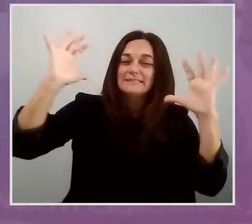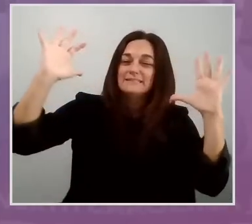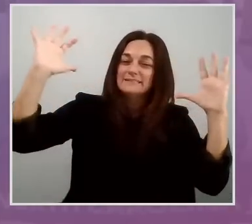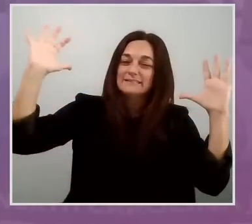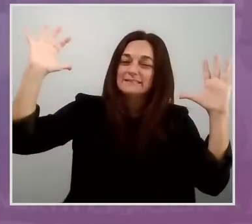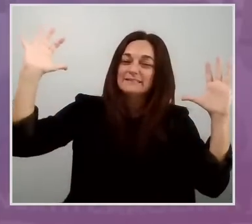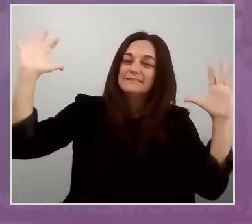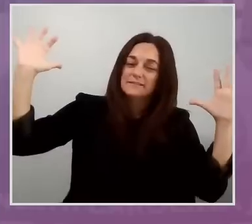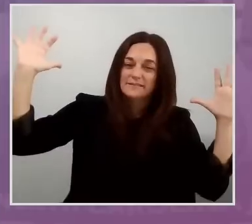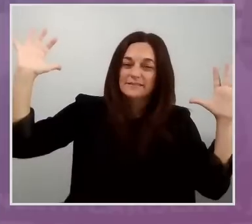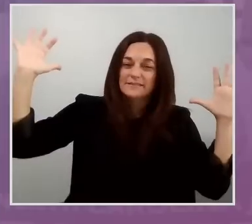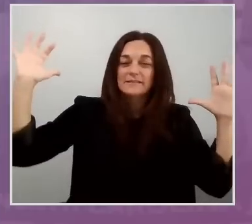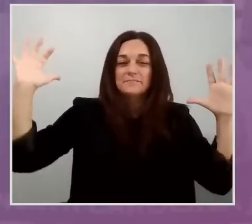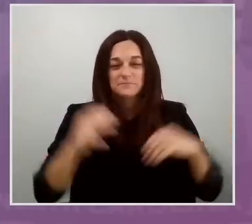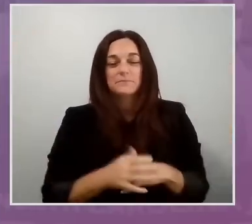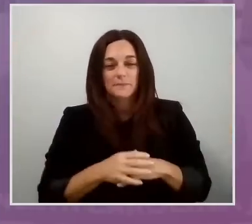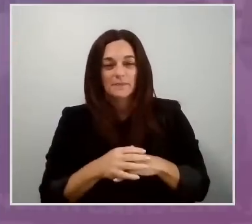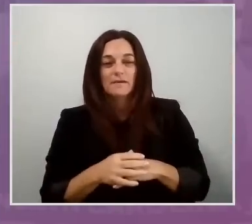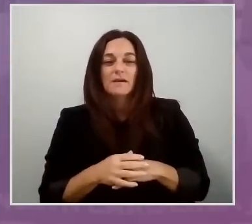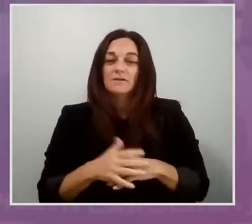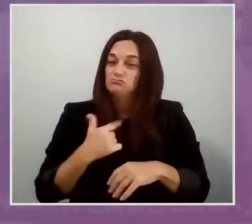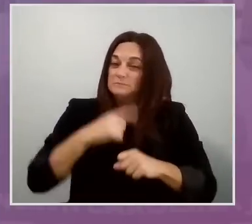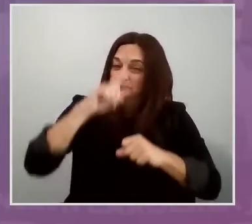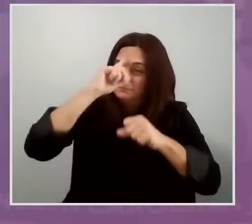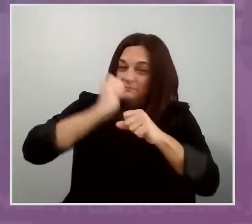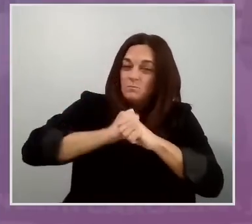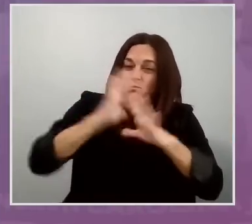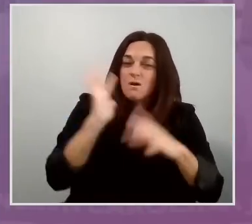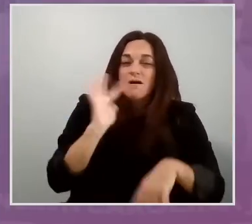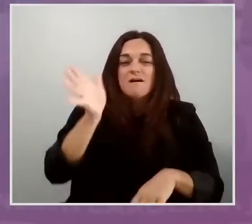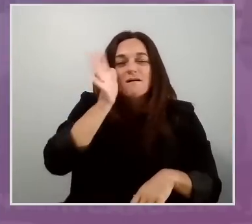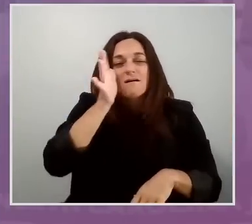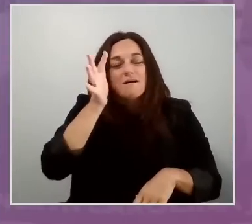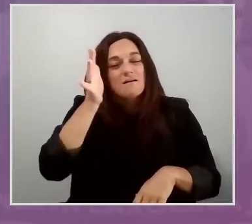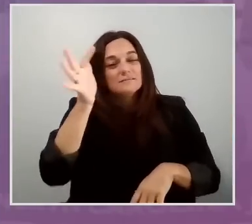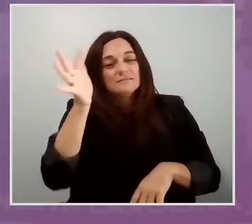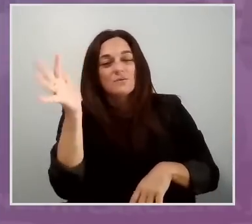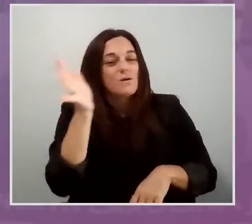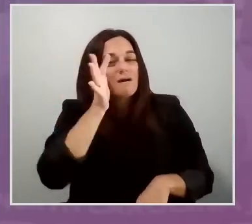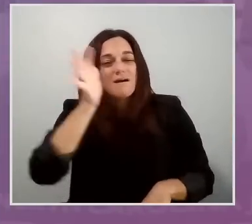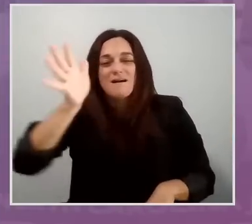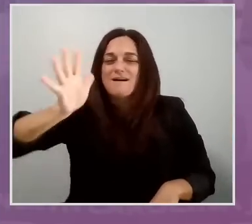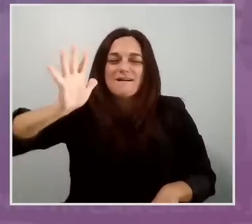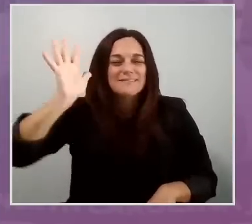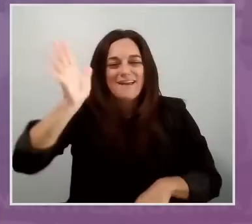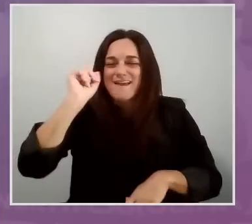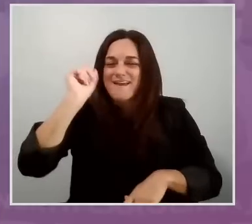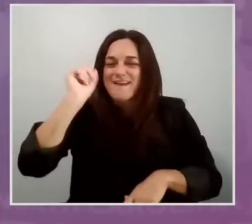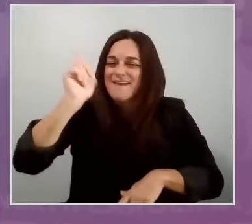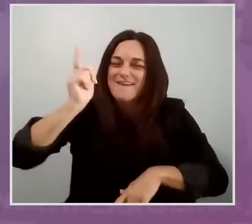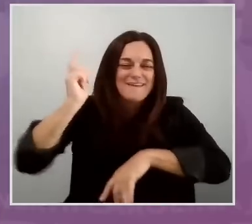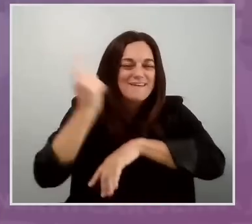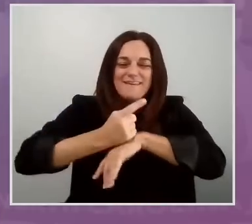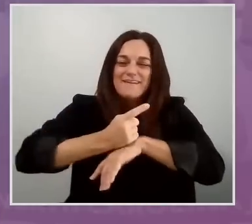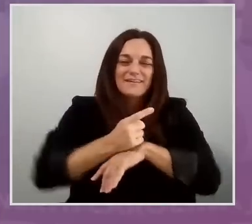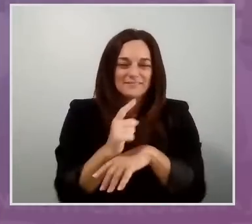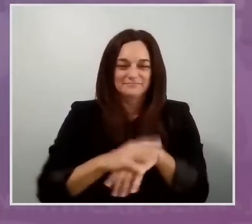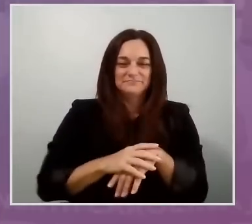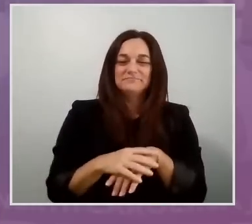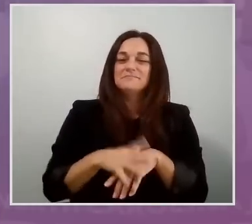BROTHERS YES, I HAVE DREAM, A DREAM